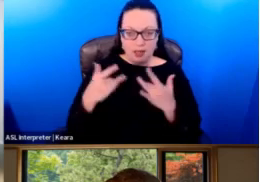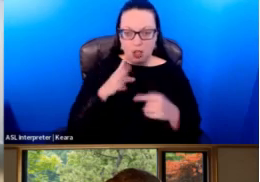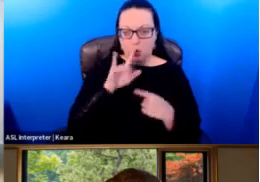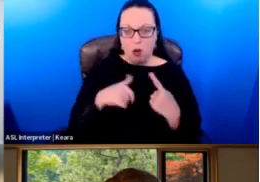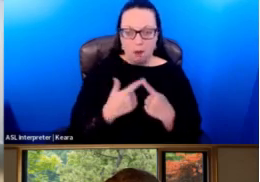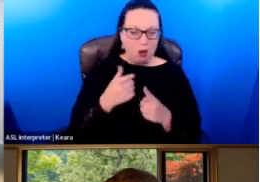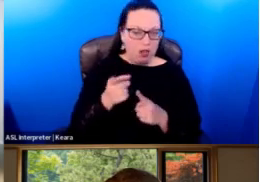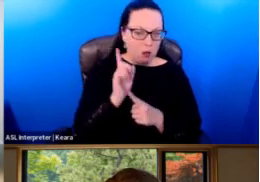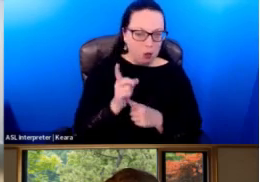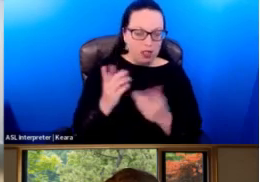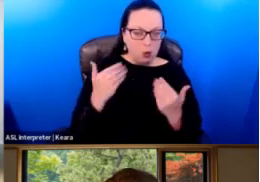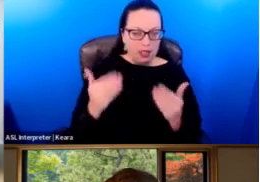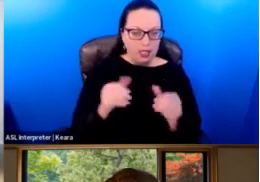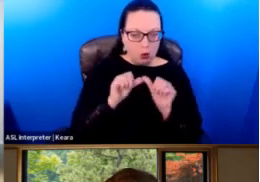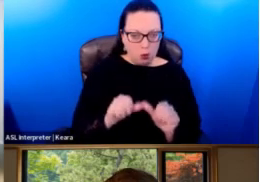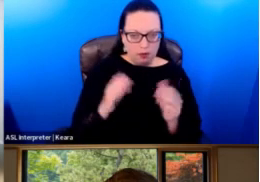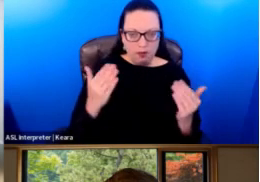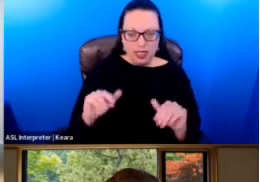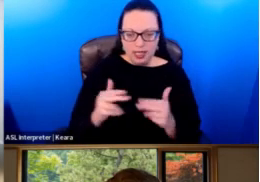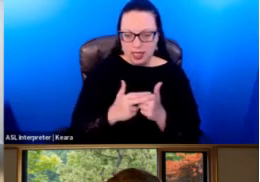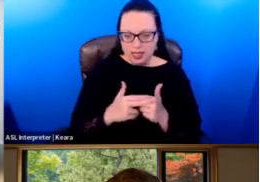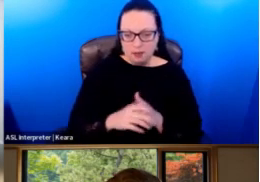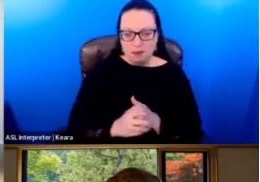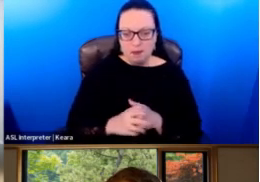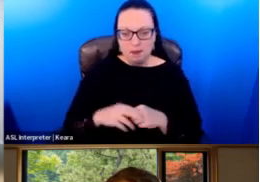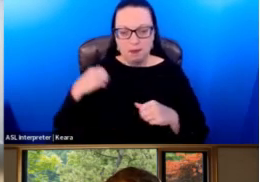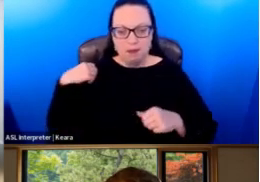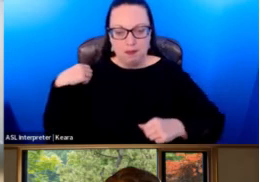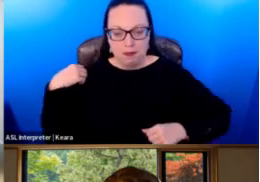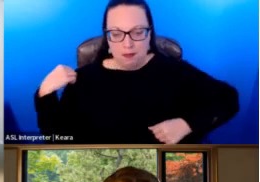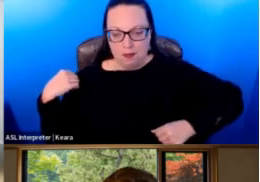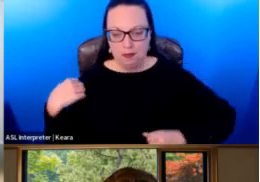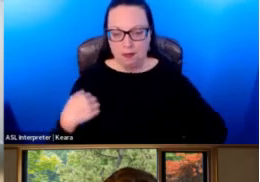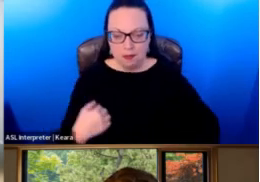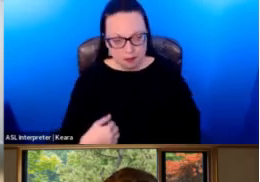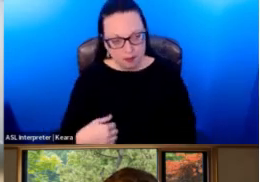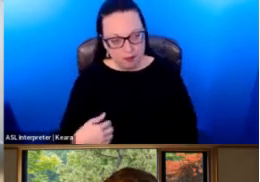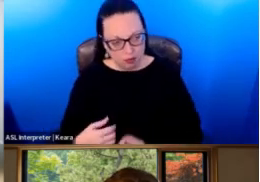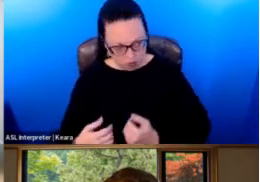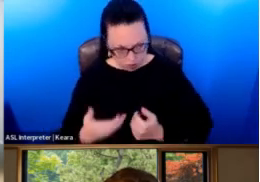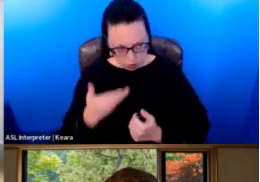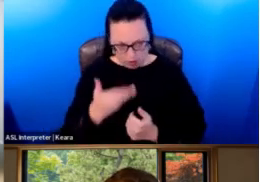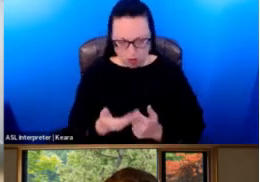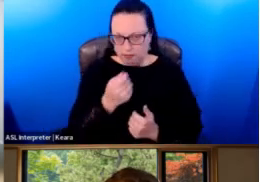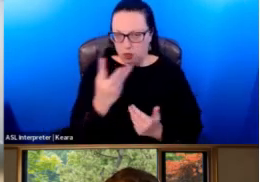me keep going. Next slide, please. And these are just a few resources that I'd like to highlight today. And some of